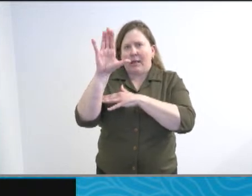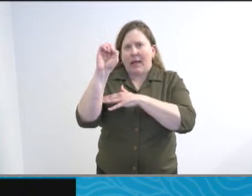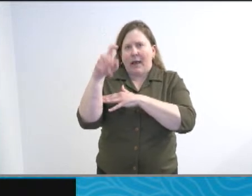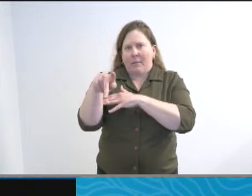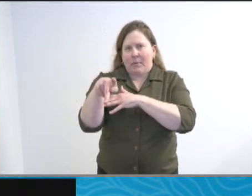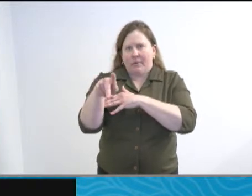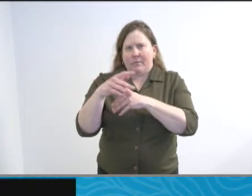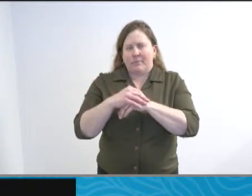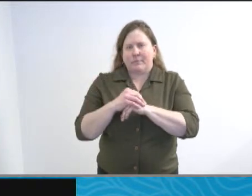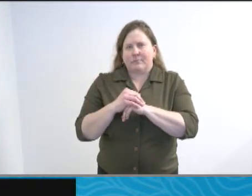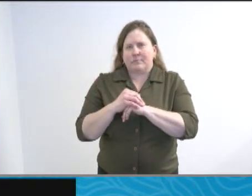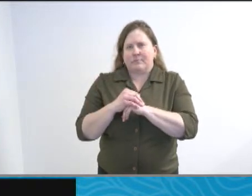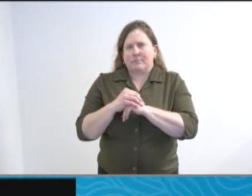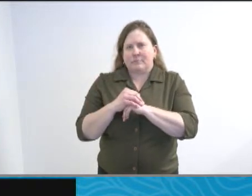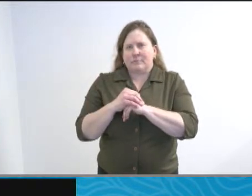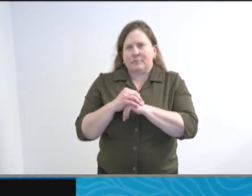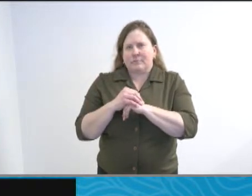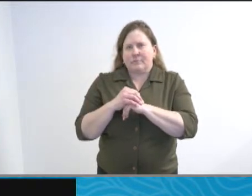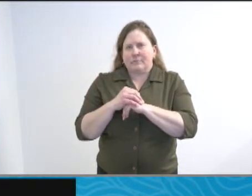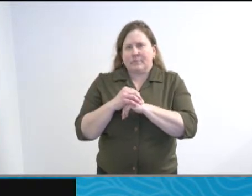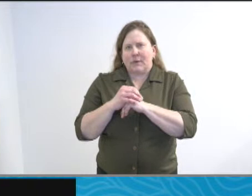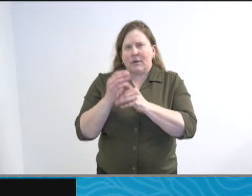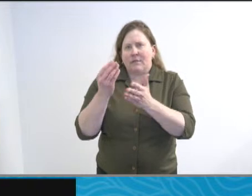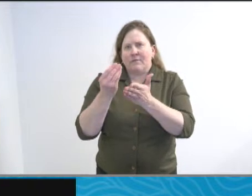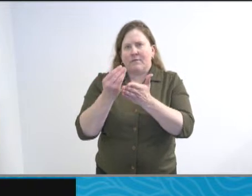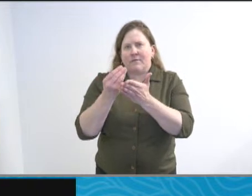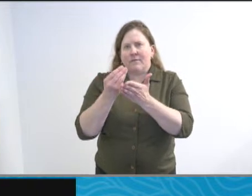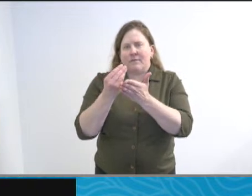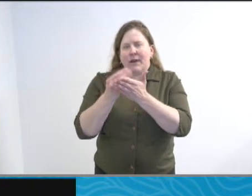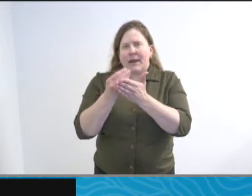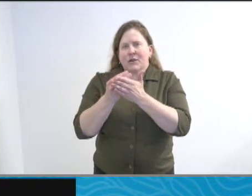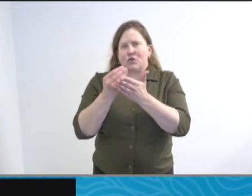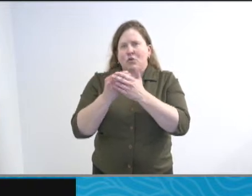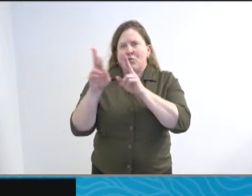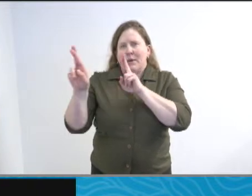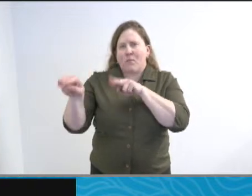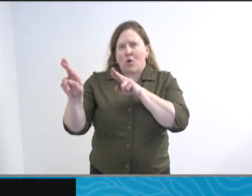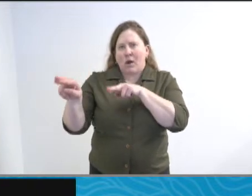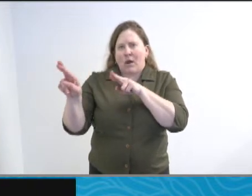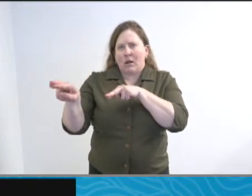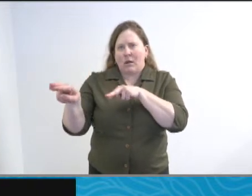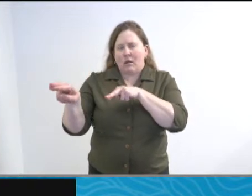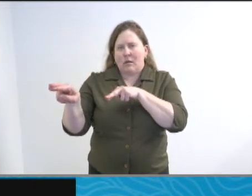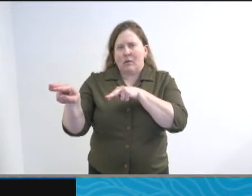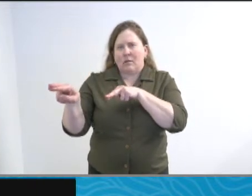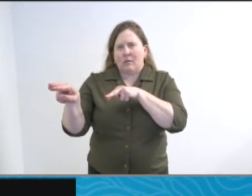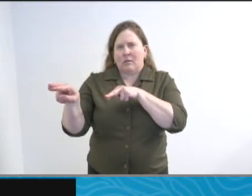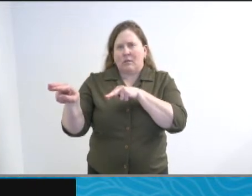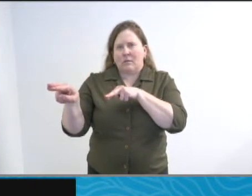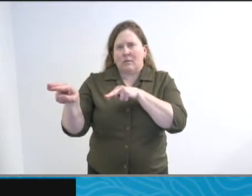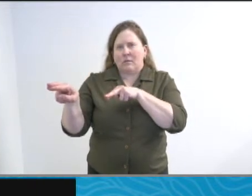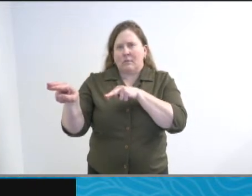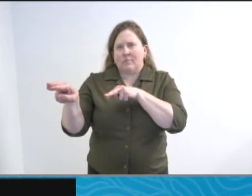And then the financial reporting on the bottom are the types of reporting that we do in our budget office.